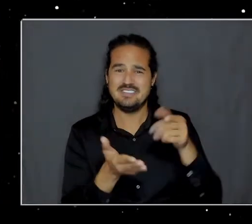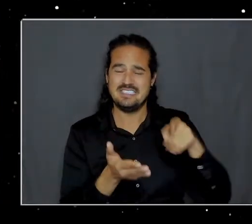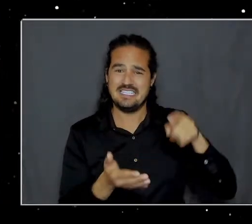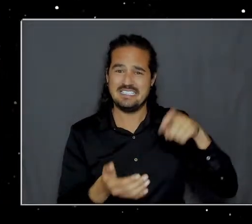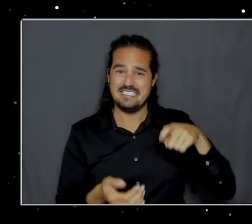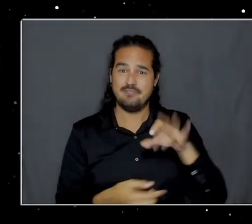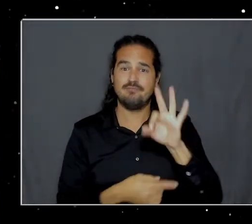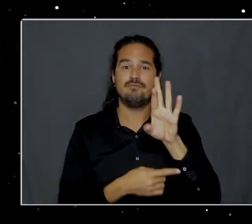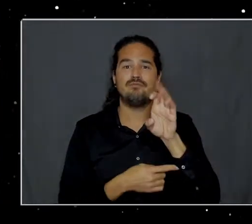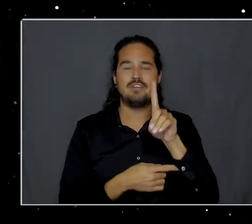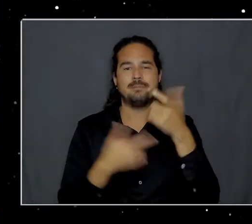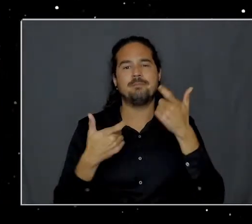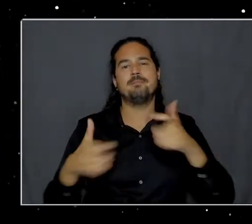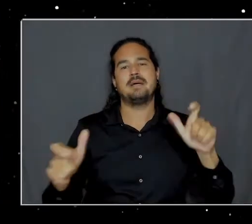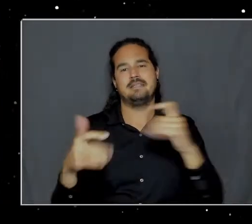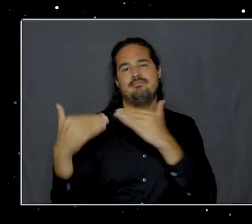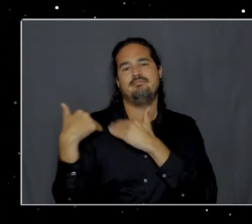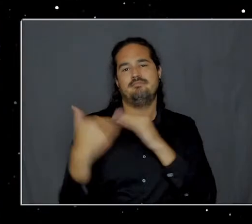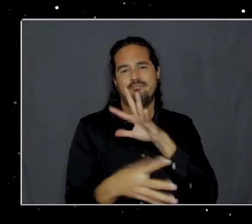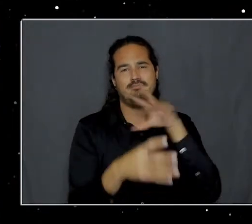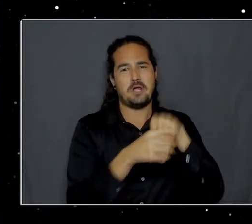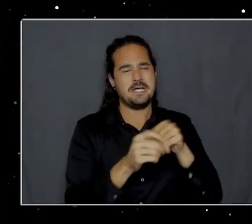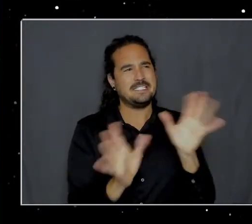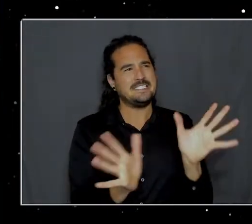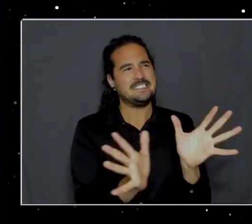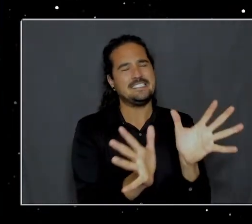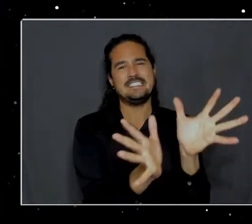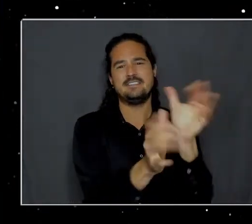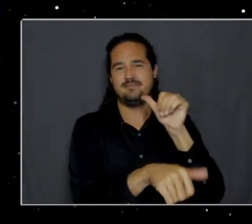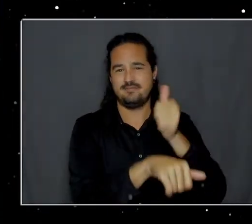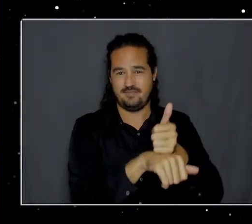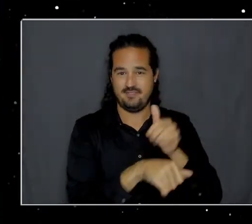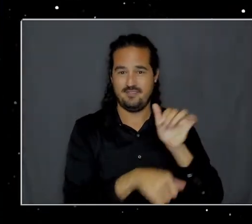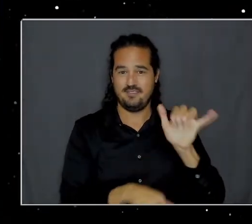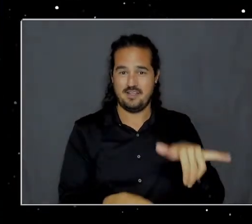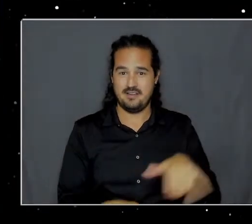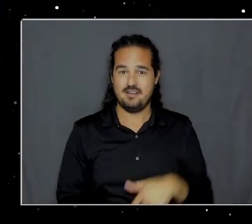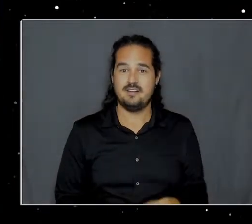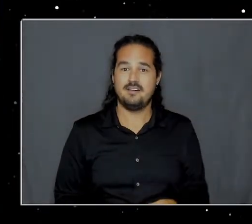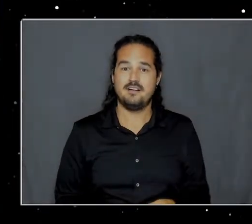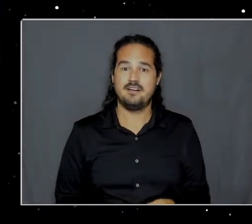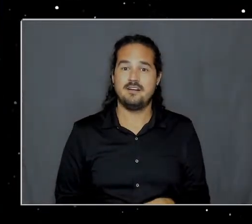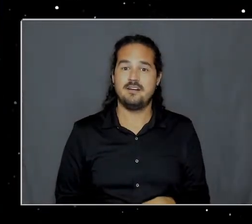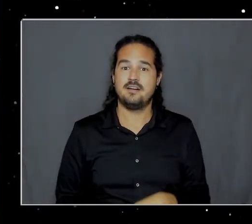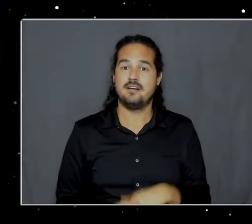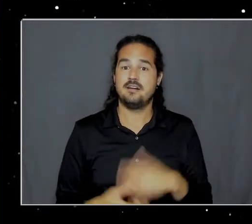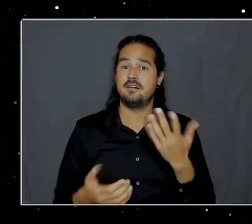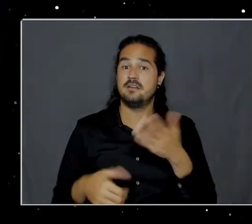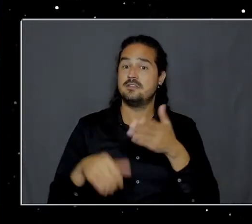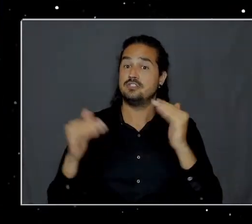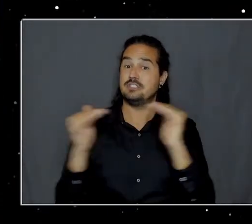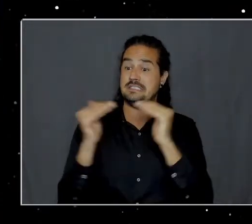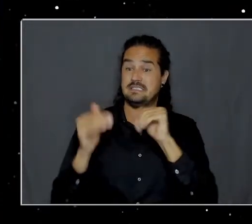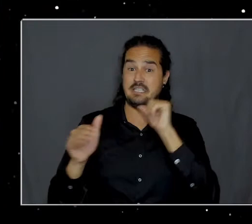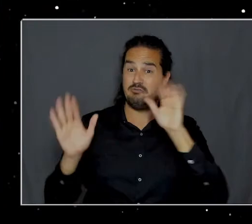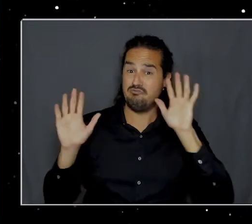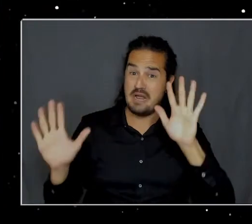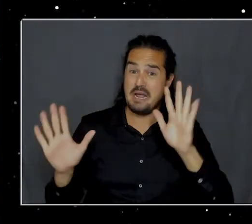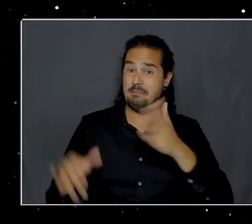NEED. AND FRED'S WORK REALLY HAS BEEN CRITICAL IN MOVING THAT FORWARD. SAL MUNGIA: SO THE JAIL IS BETTER.